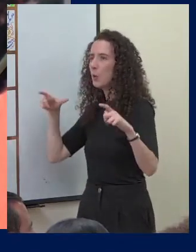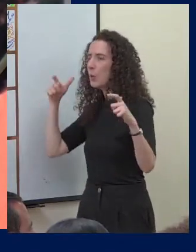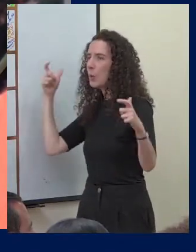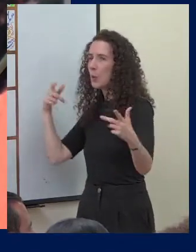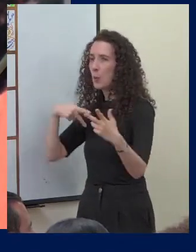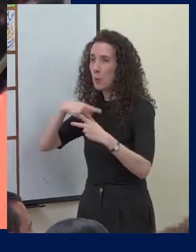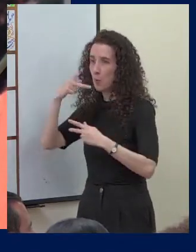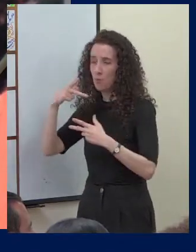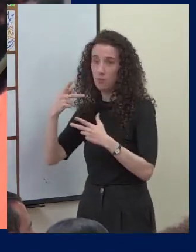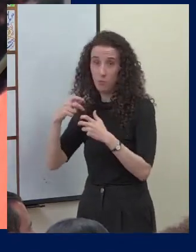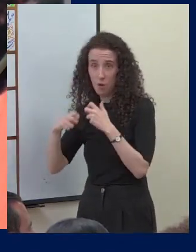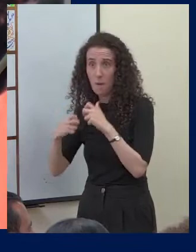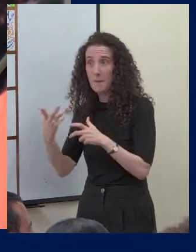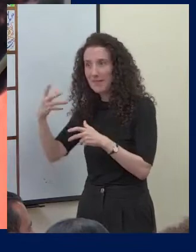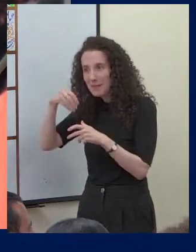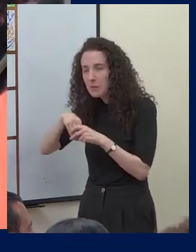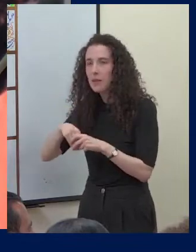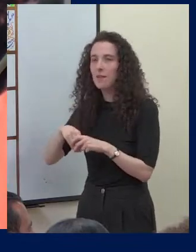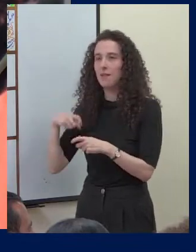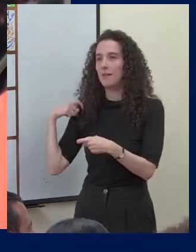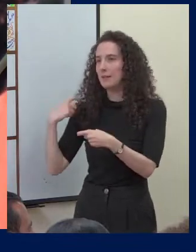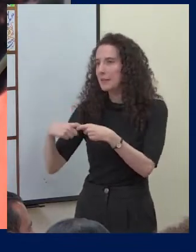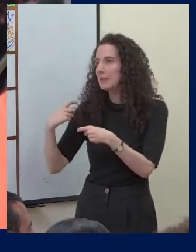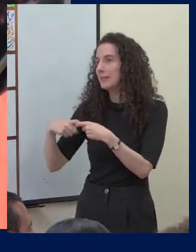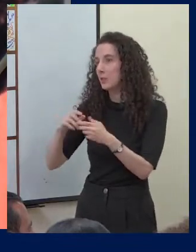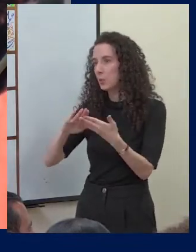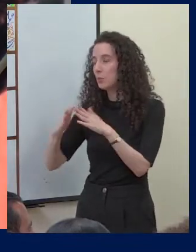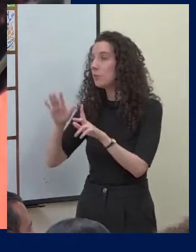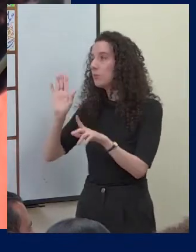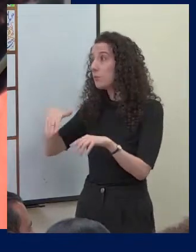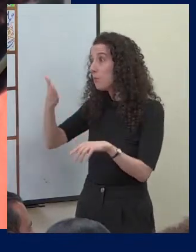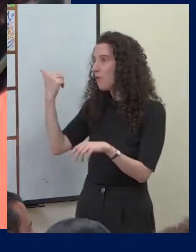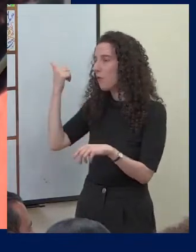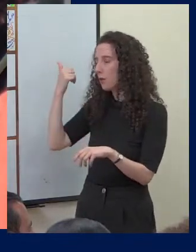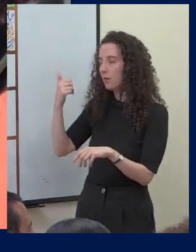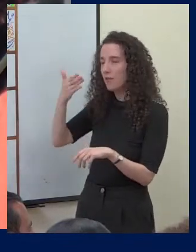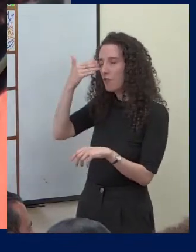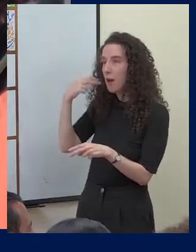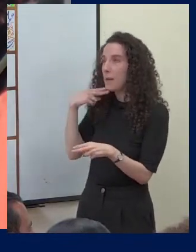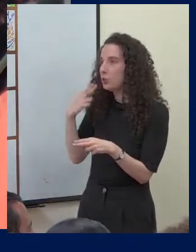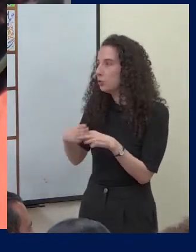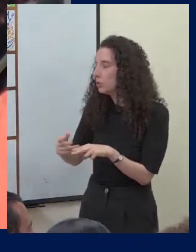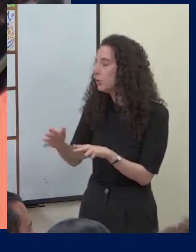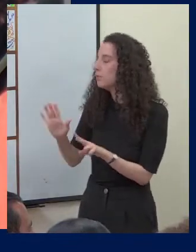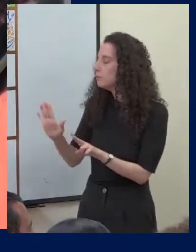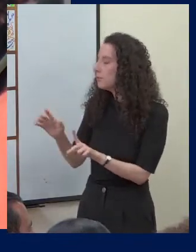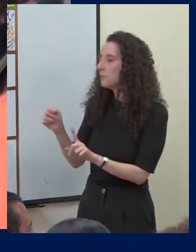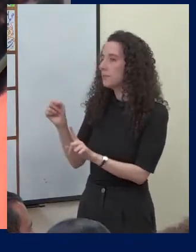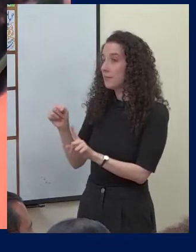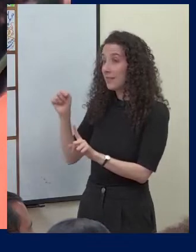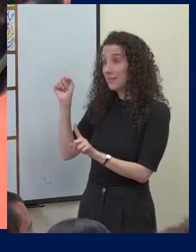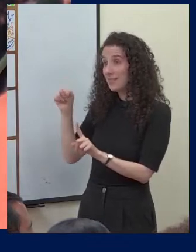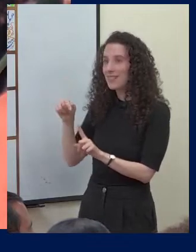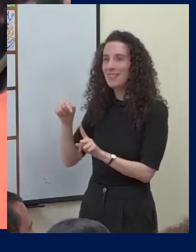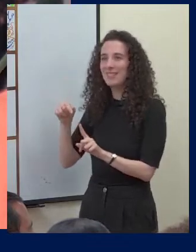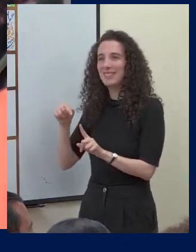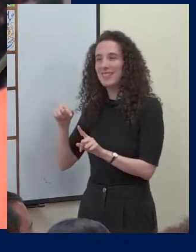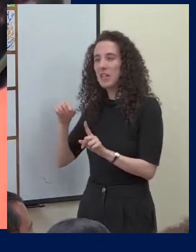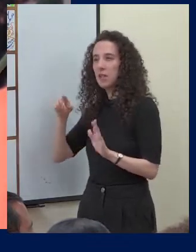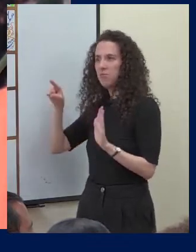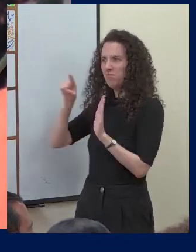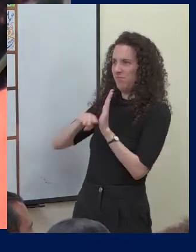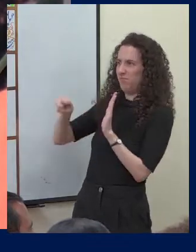communities and some think I forgot to mention earlier is that yes this reduction of stigma